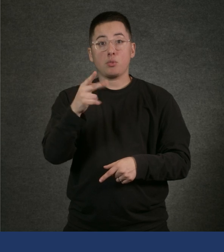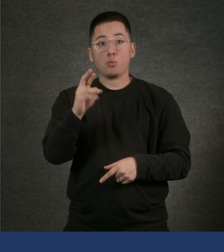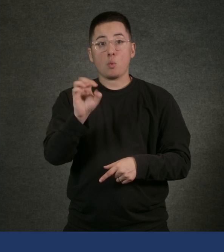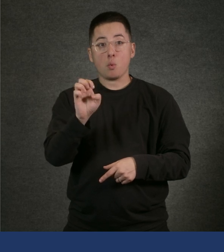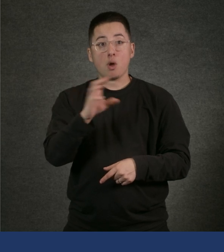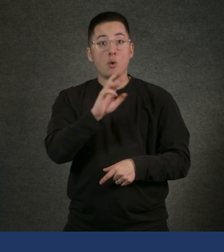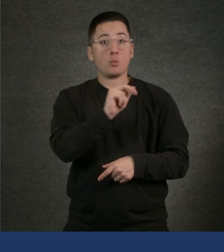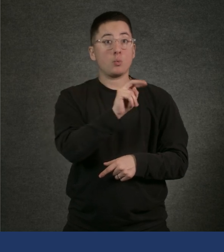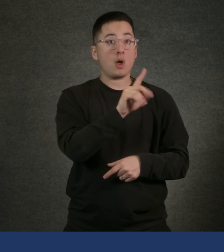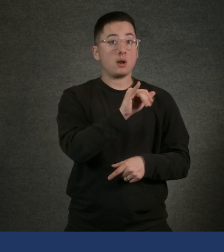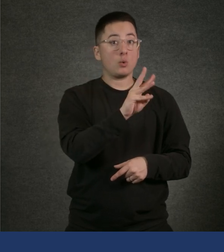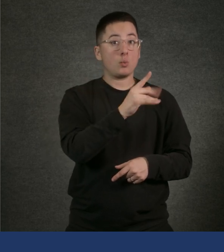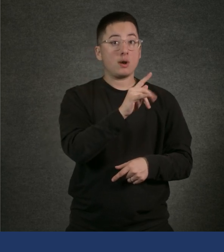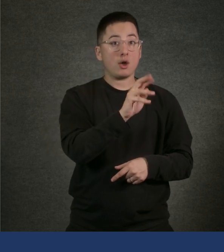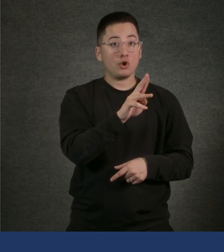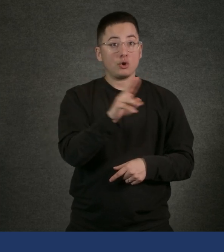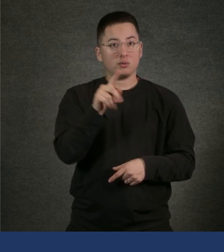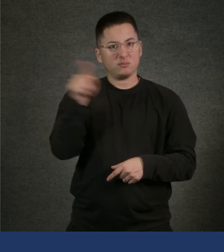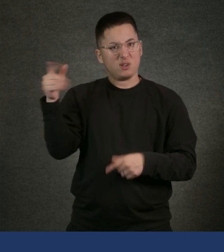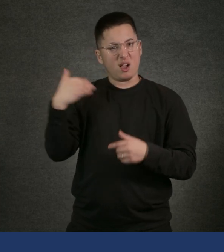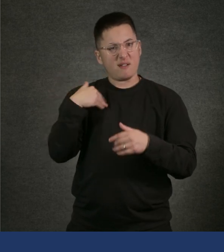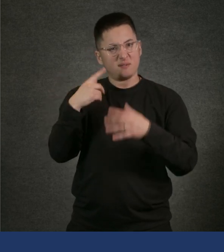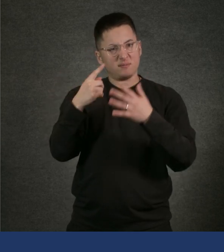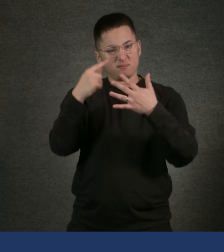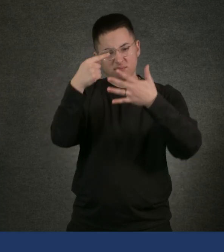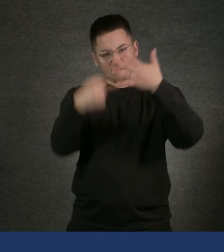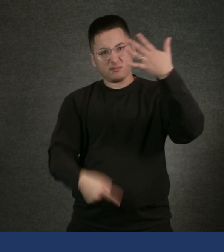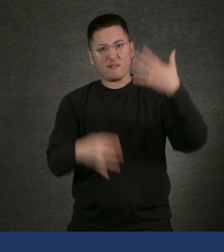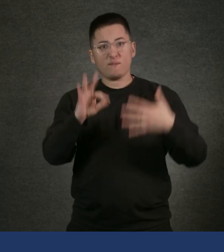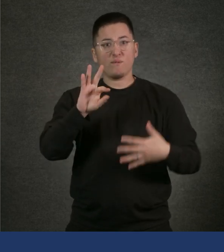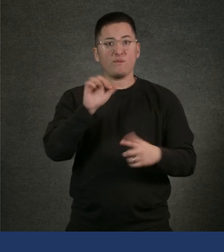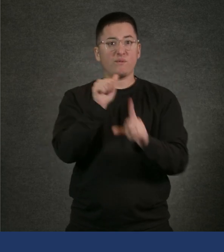Underfunding has led to severe workforce shortages,